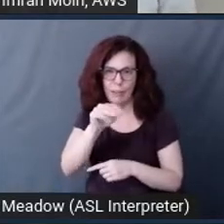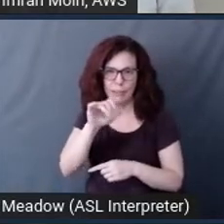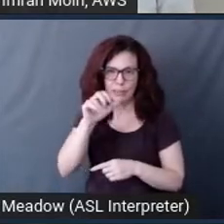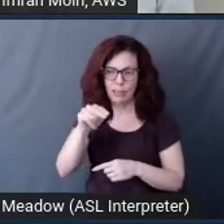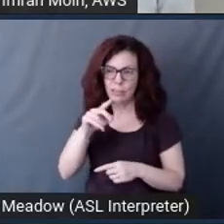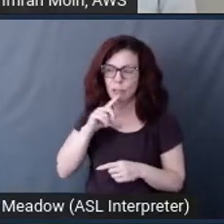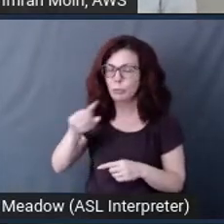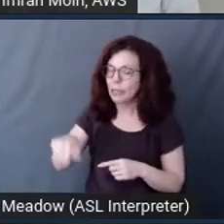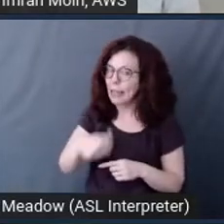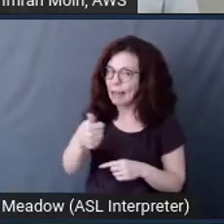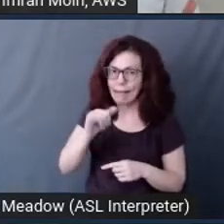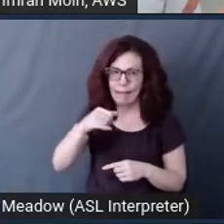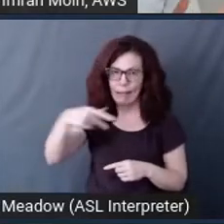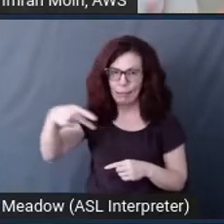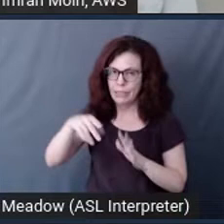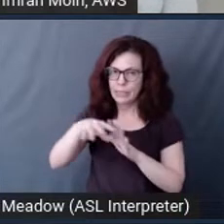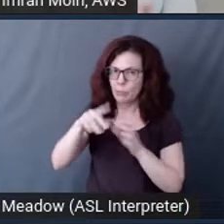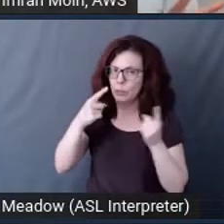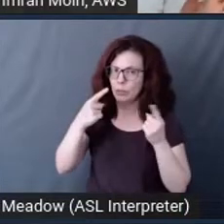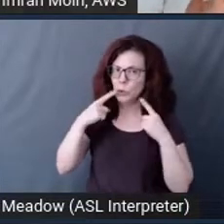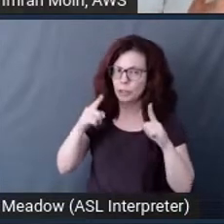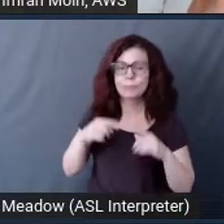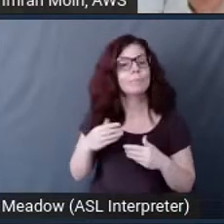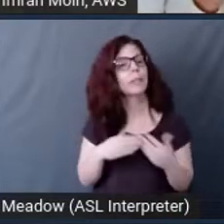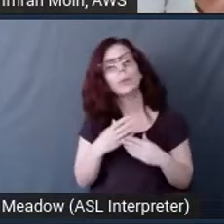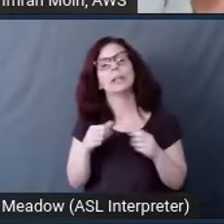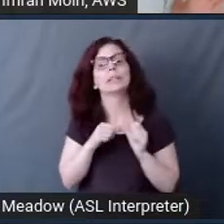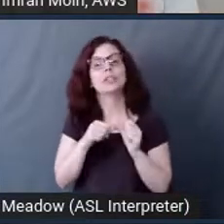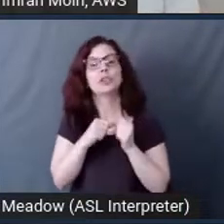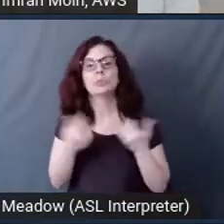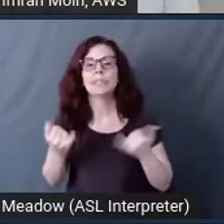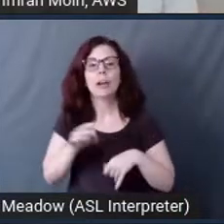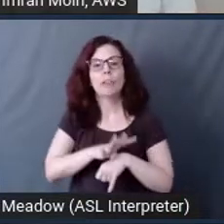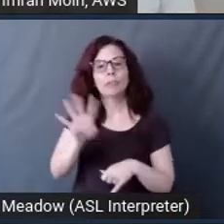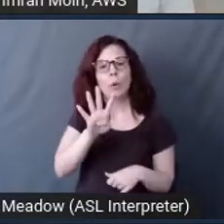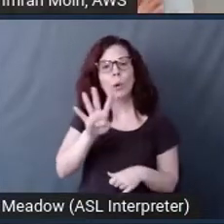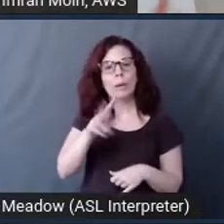Okay, so let's continue with the demo. It's 4:00 PM, three more water bottles get sold.